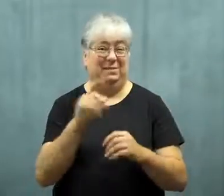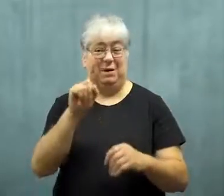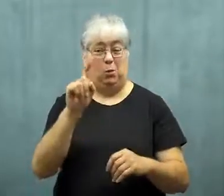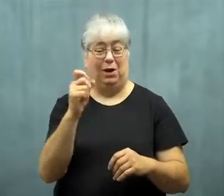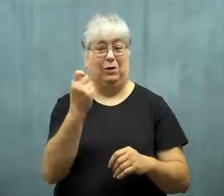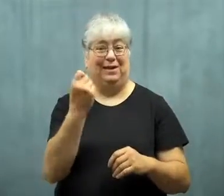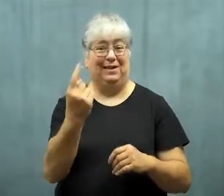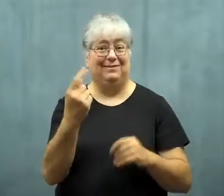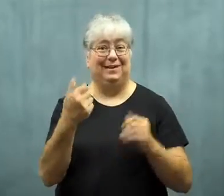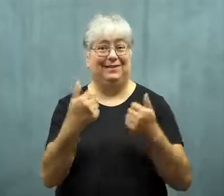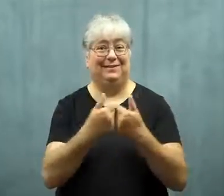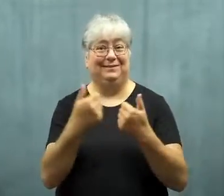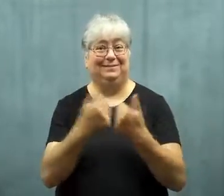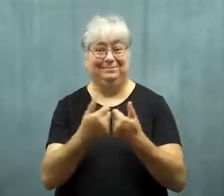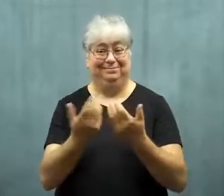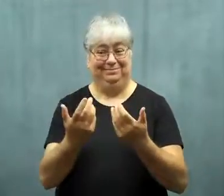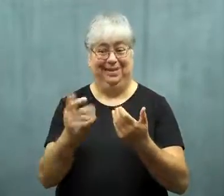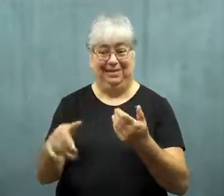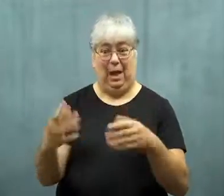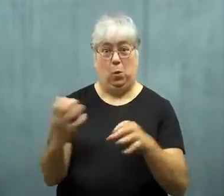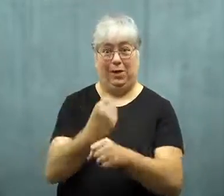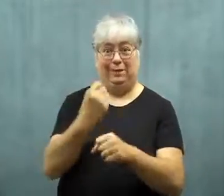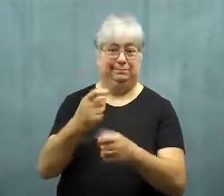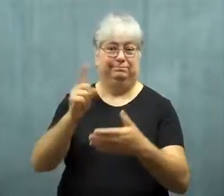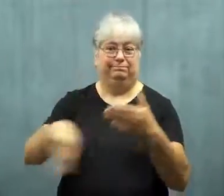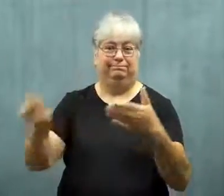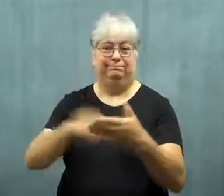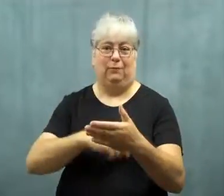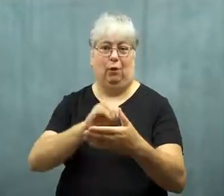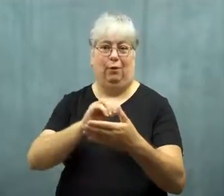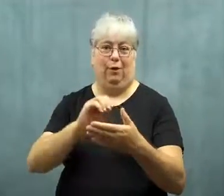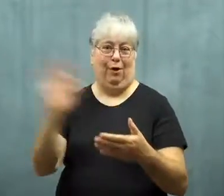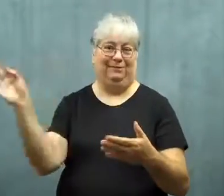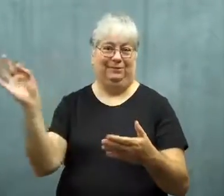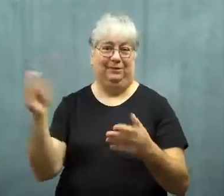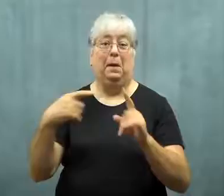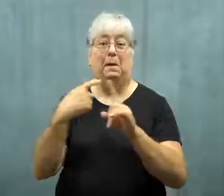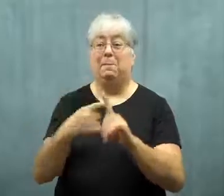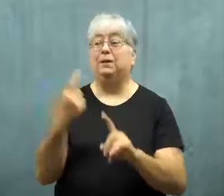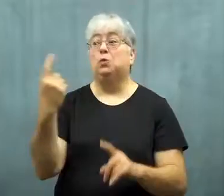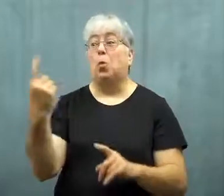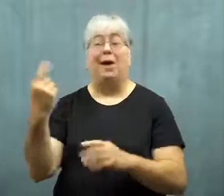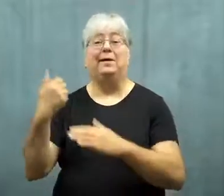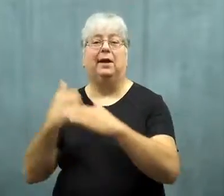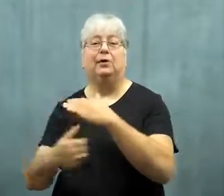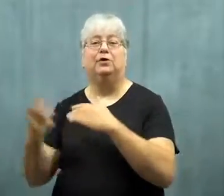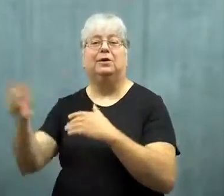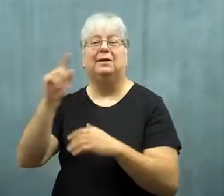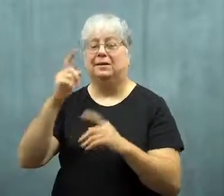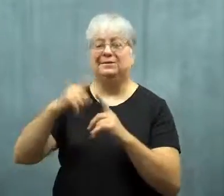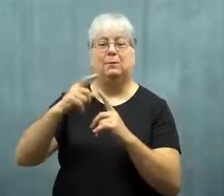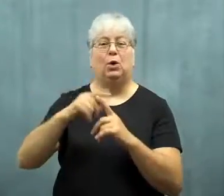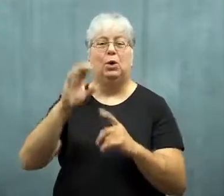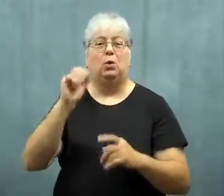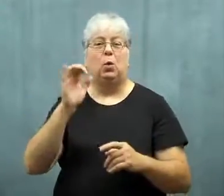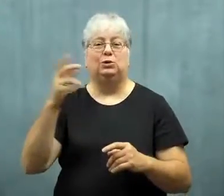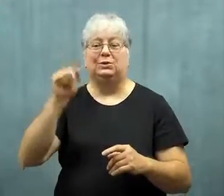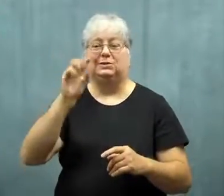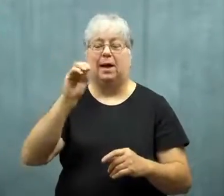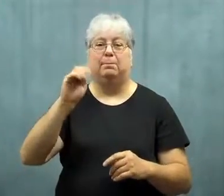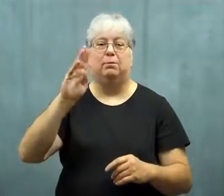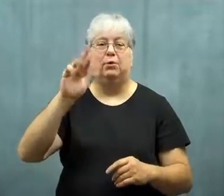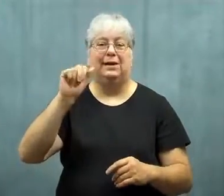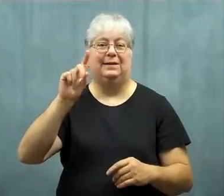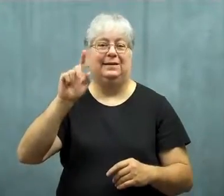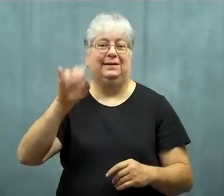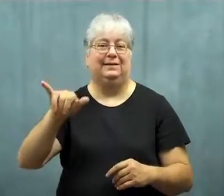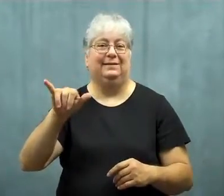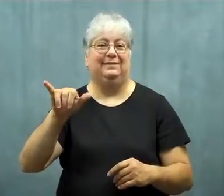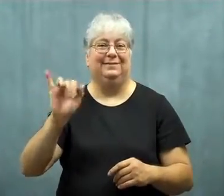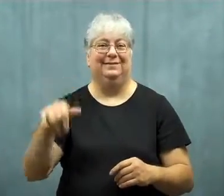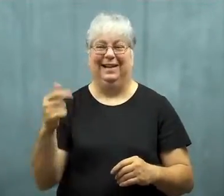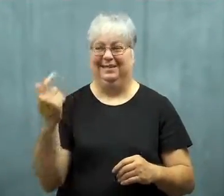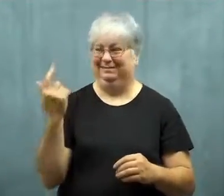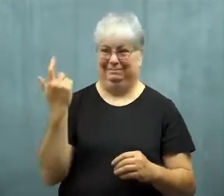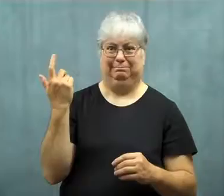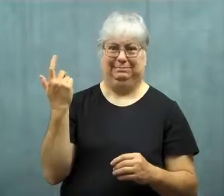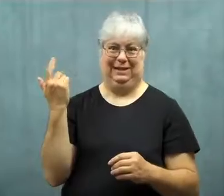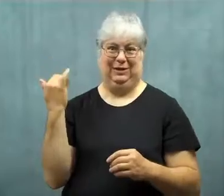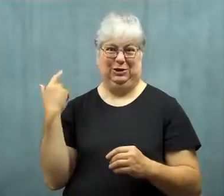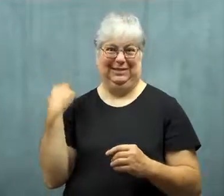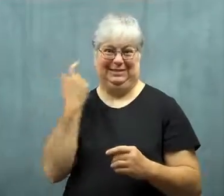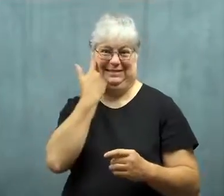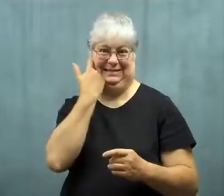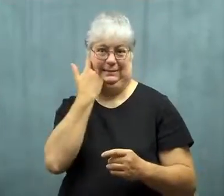111 wins from the total was vacated.